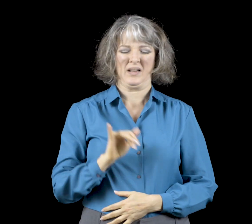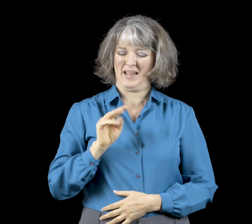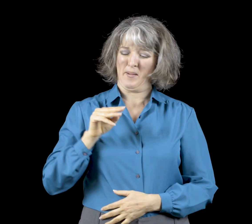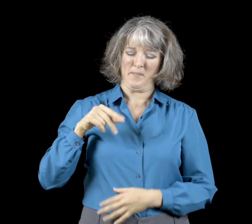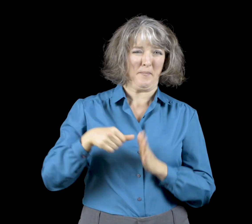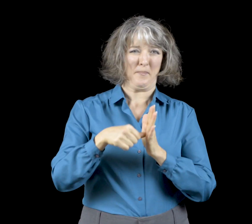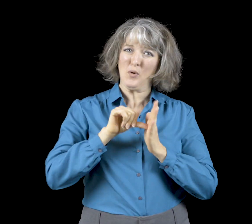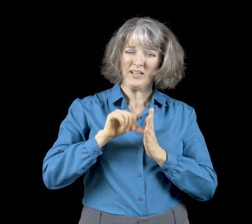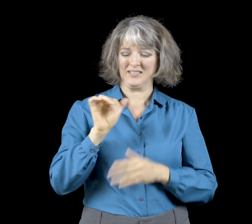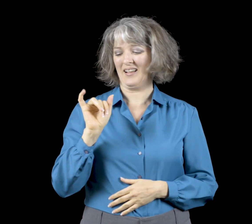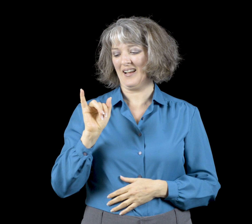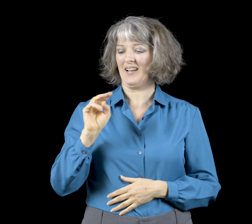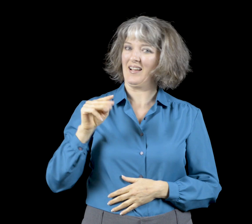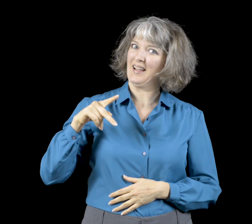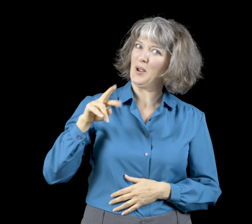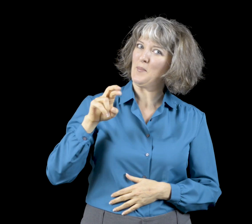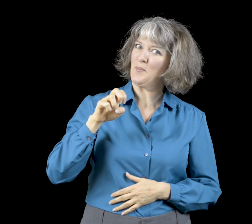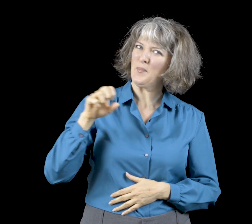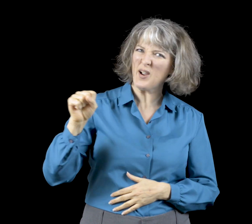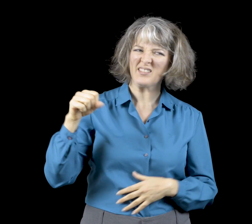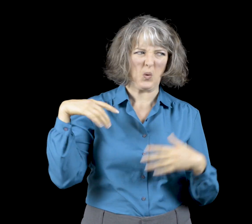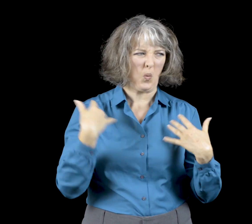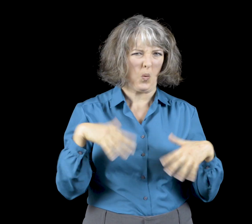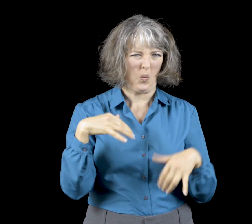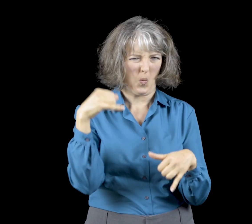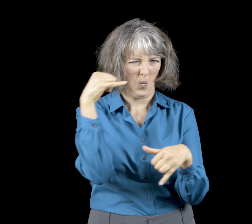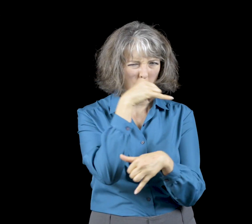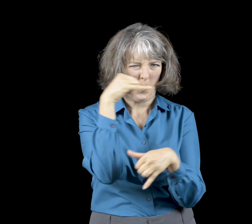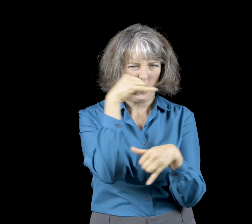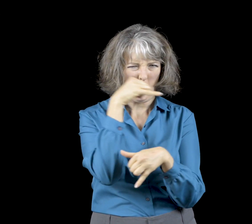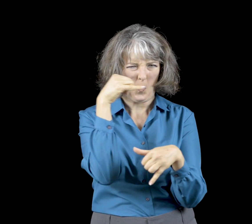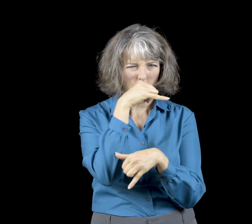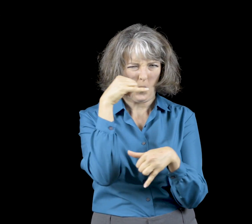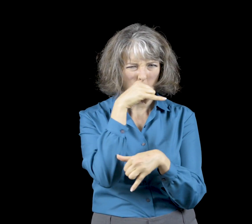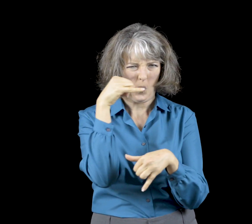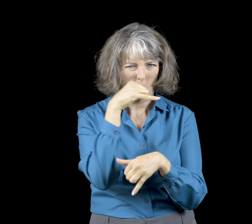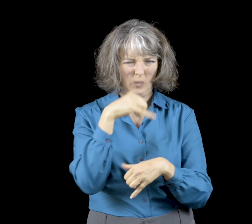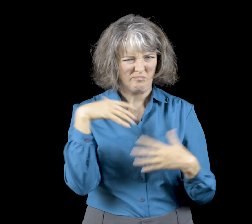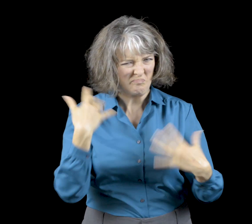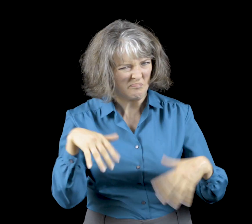Very I-M-P-R-E-S-S So impressive or golly!